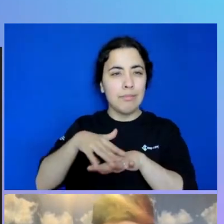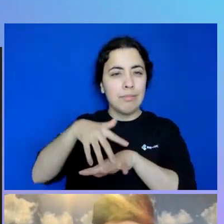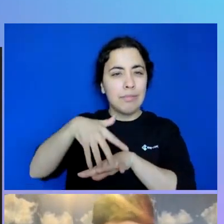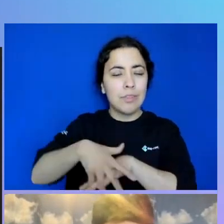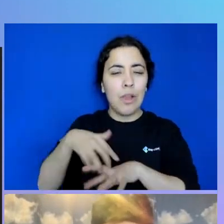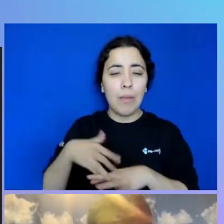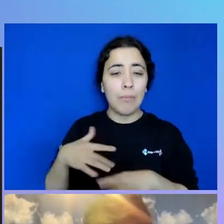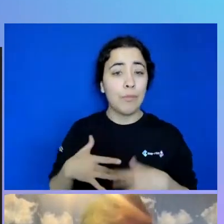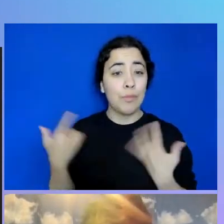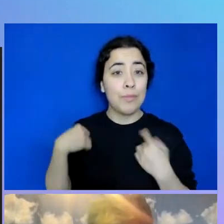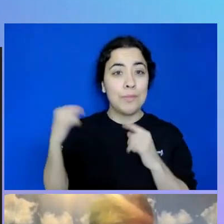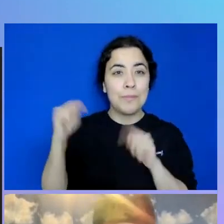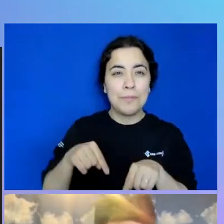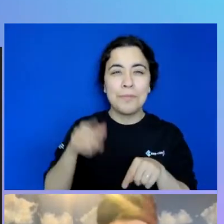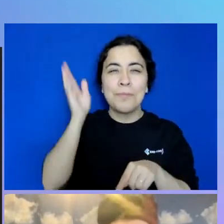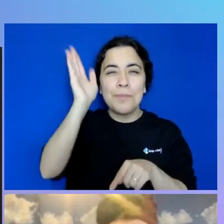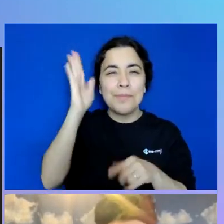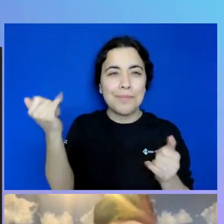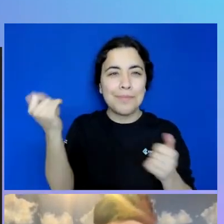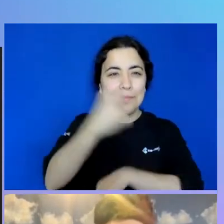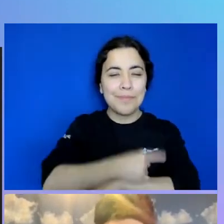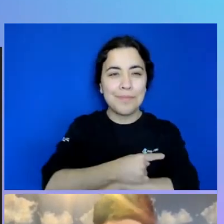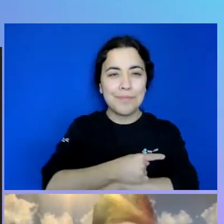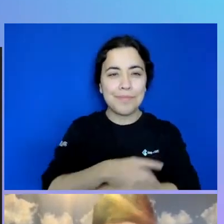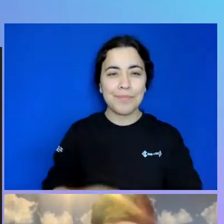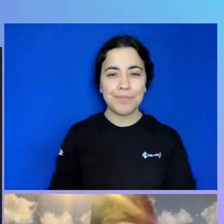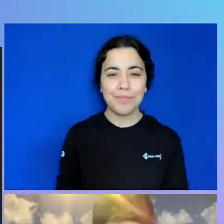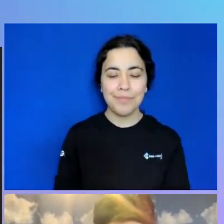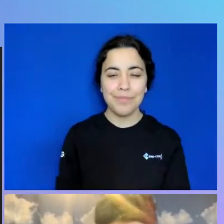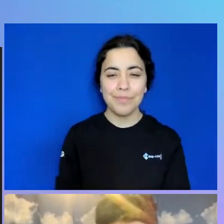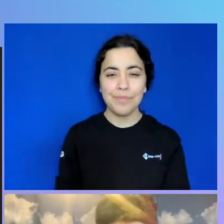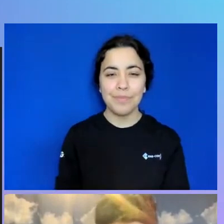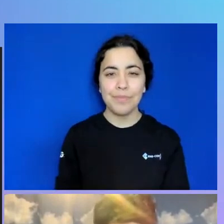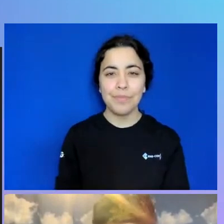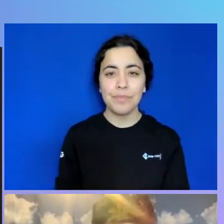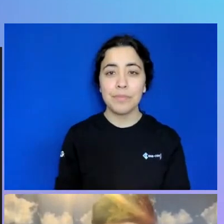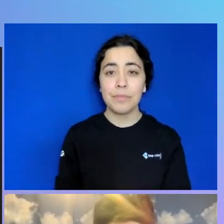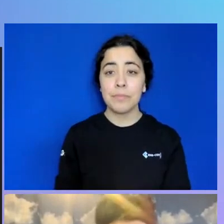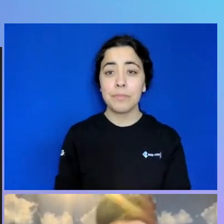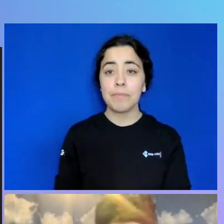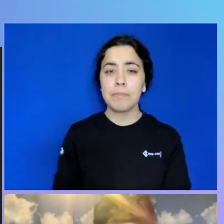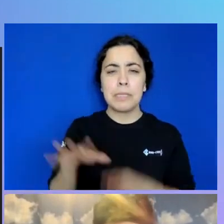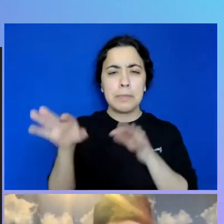Uh, just a little just a little